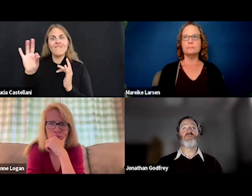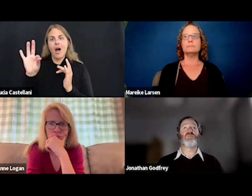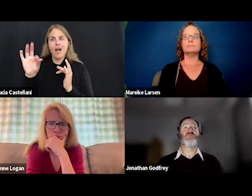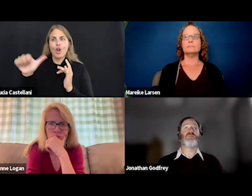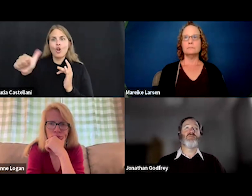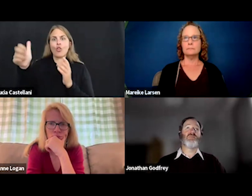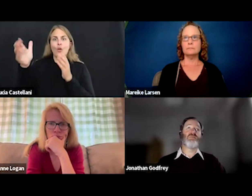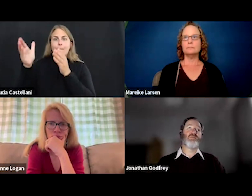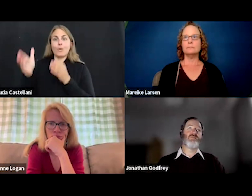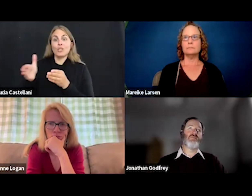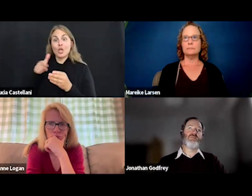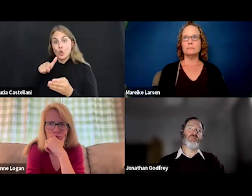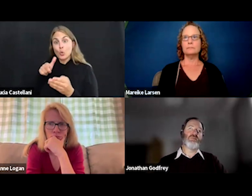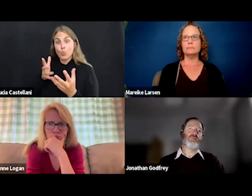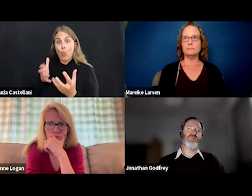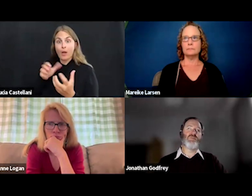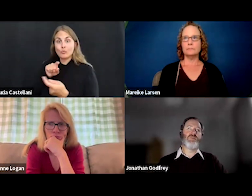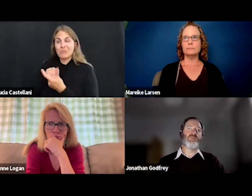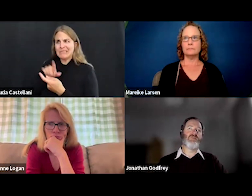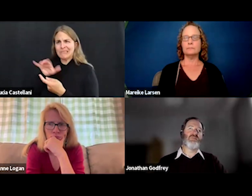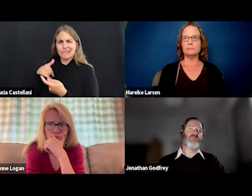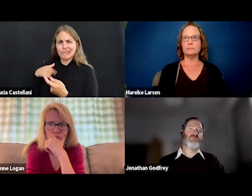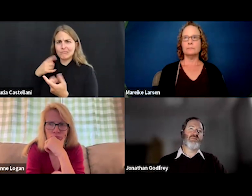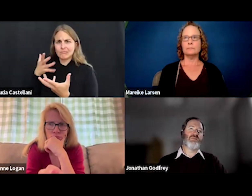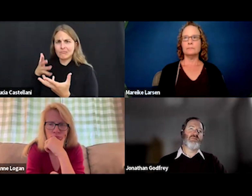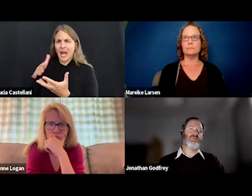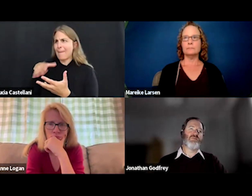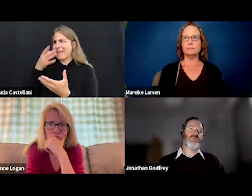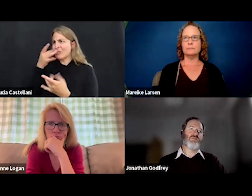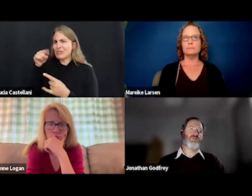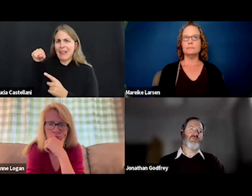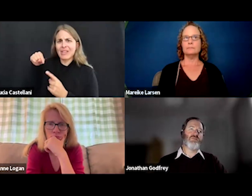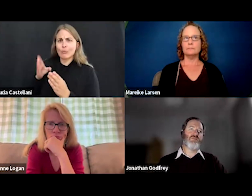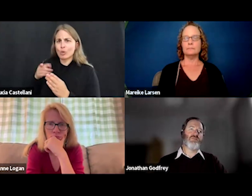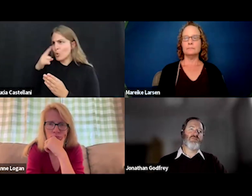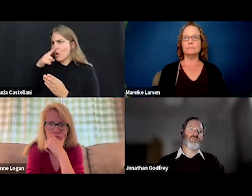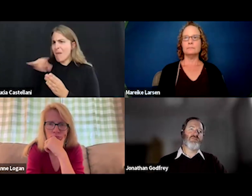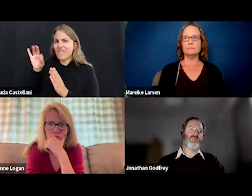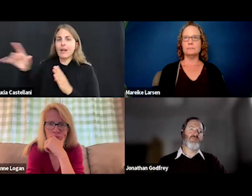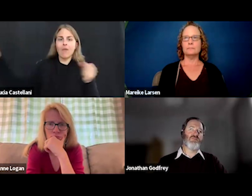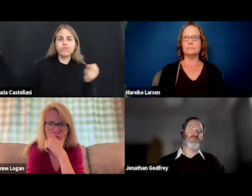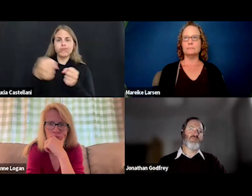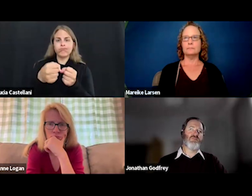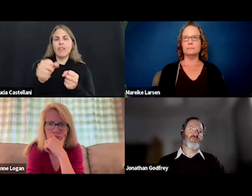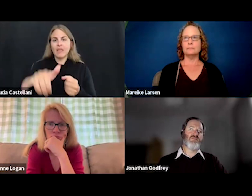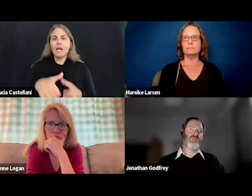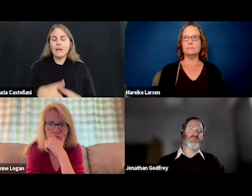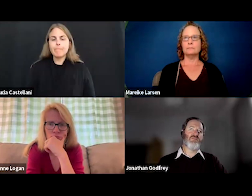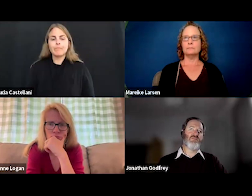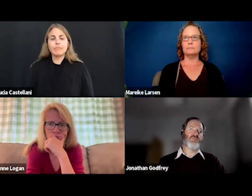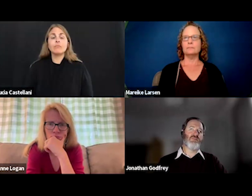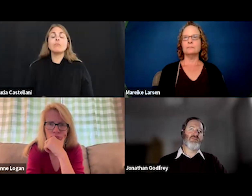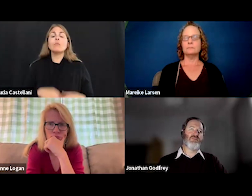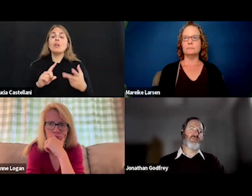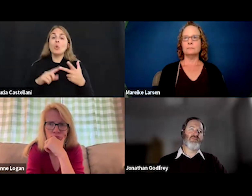And other things that-- event spaces did or event spaces can do to make networking